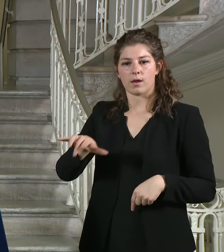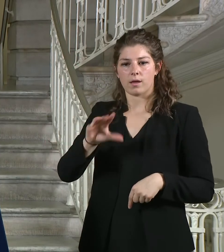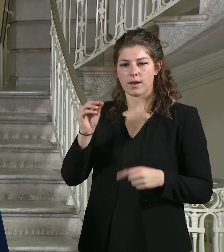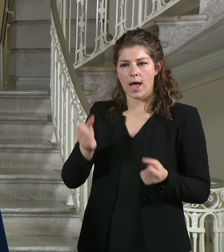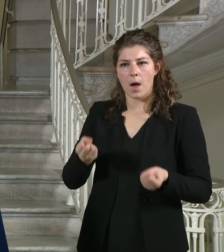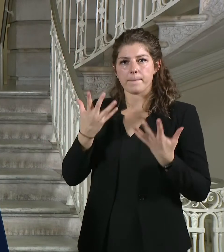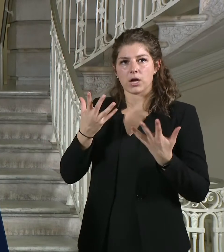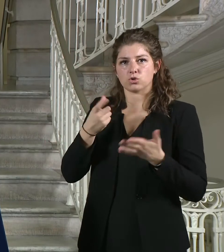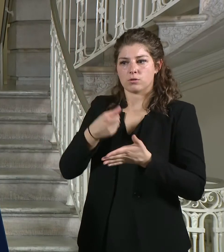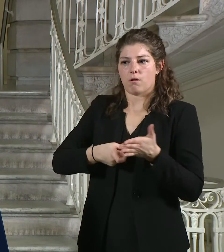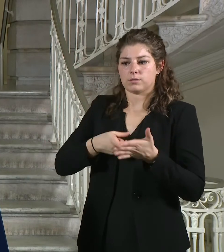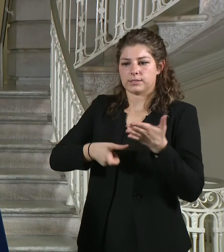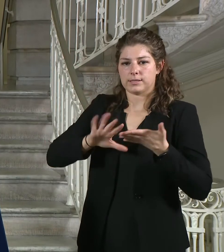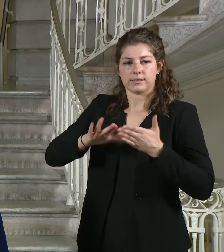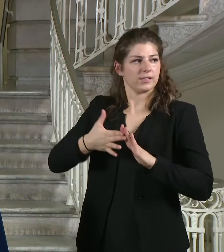HOW ARE WE